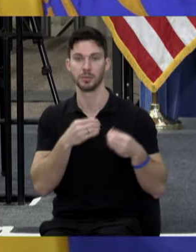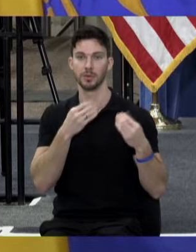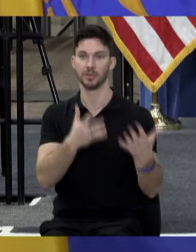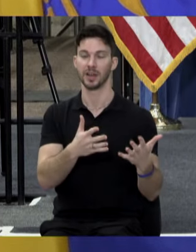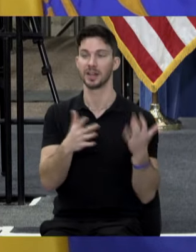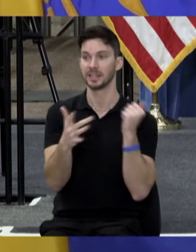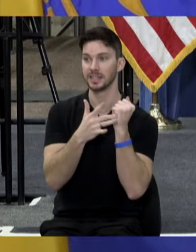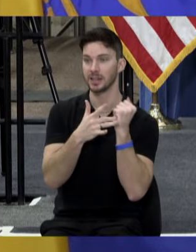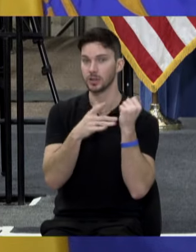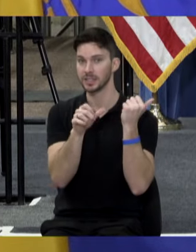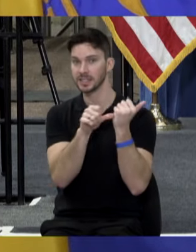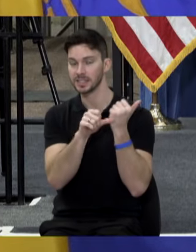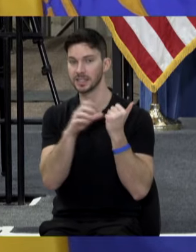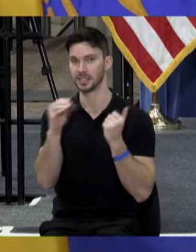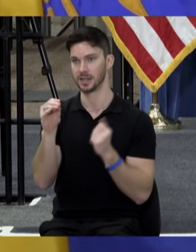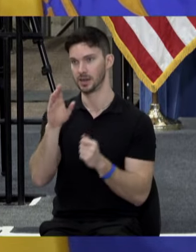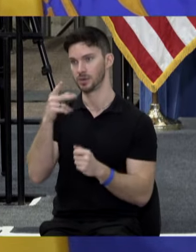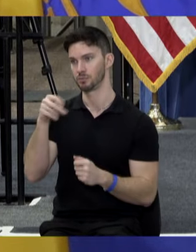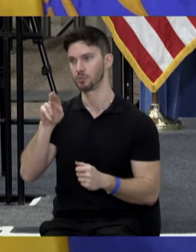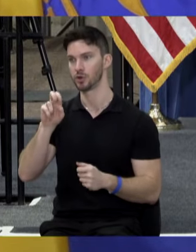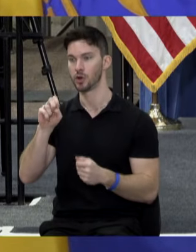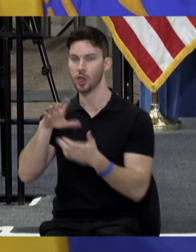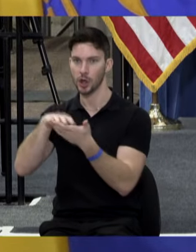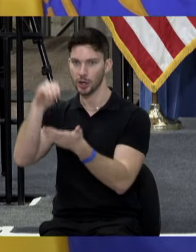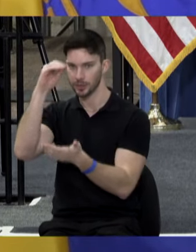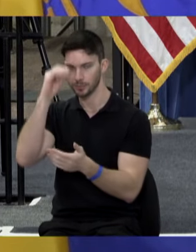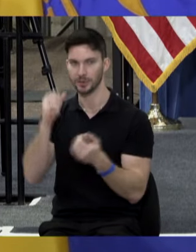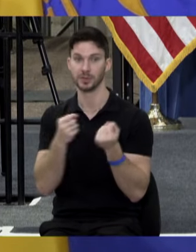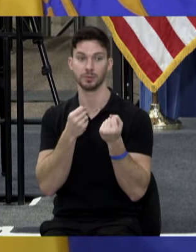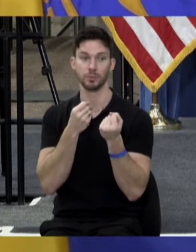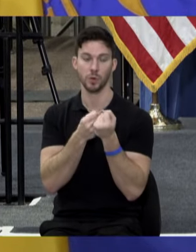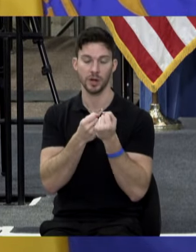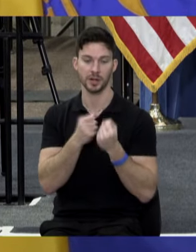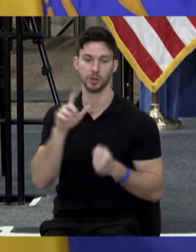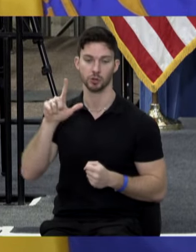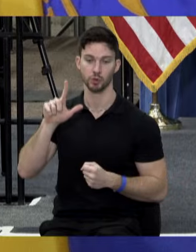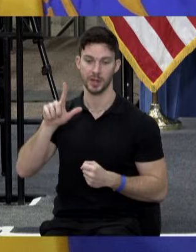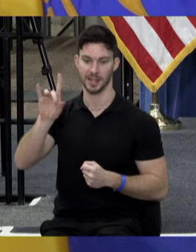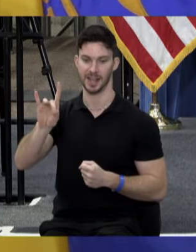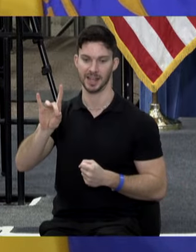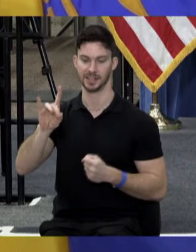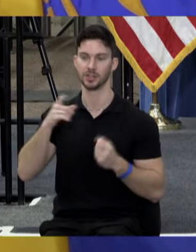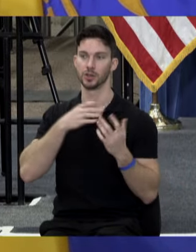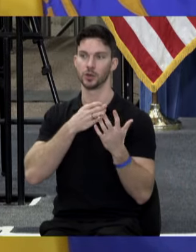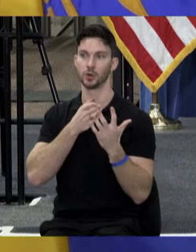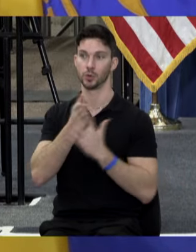We've supported 28 statewide collaborations over the last two years through the Strategy Center.